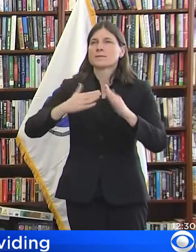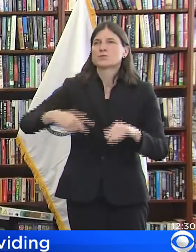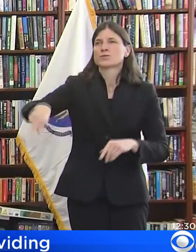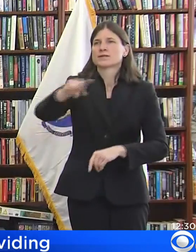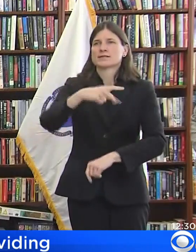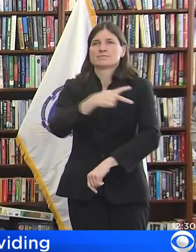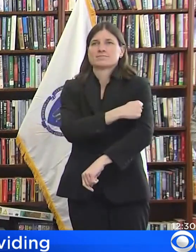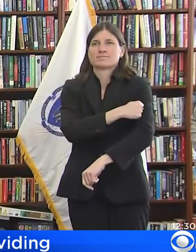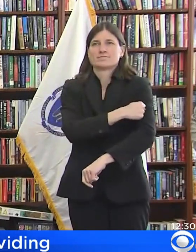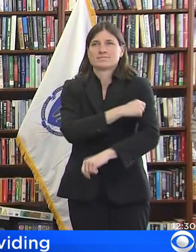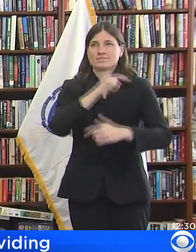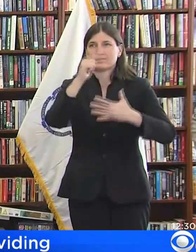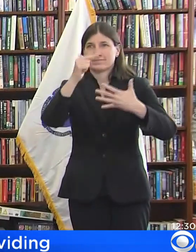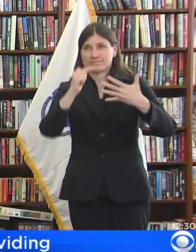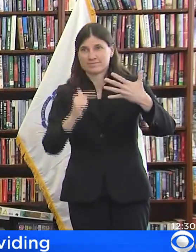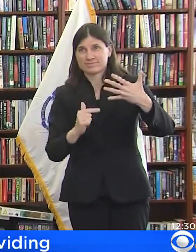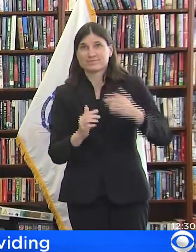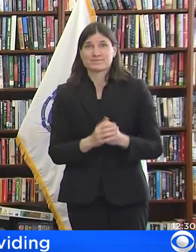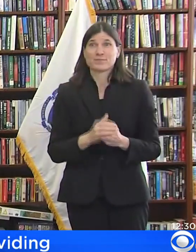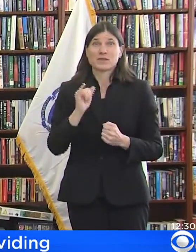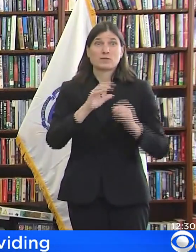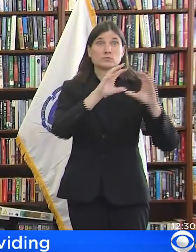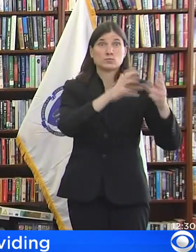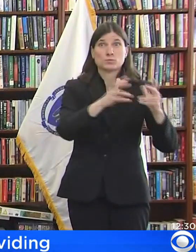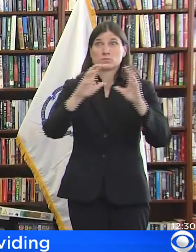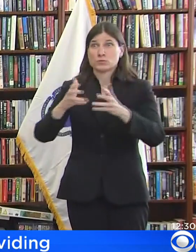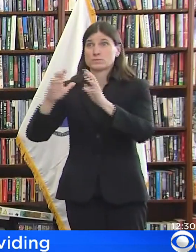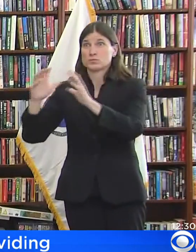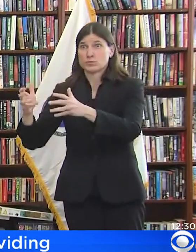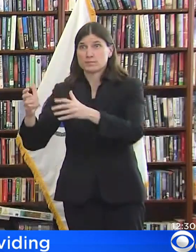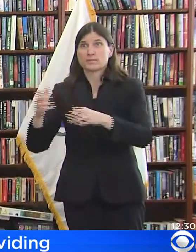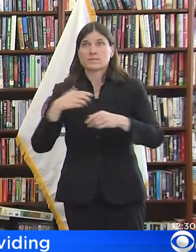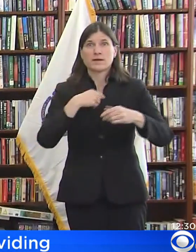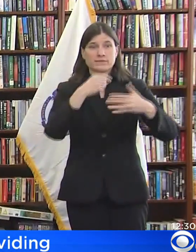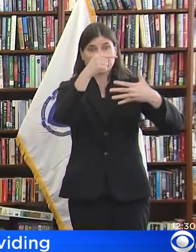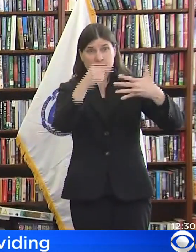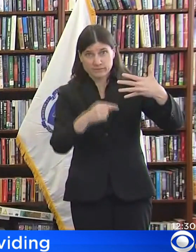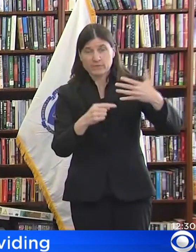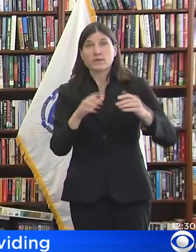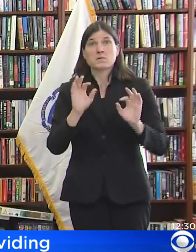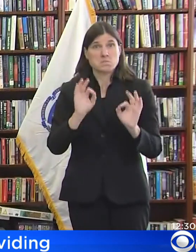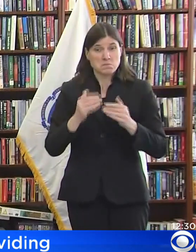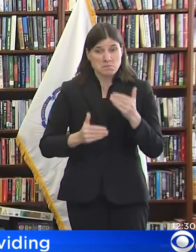MORE VACCINES, THE ABILITY TO DISTRIBUTE THEM AND MAKE THEM AVAILABLE TO PEOPLE BUT IN THE MEANTIME, EVERYBODY STILL HAS